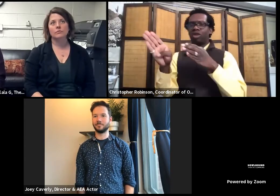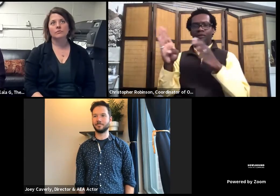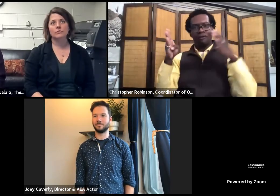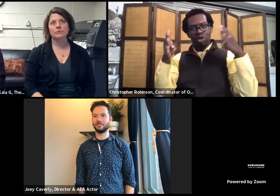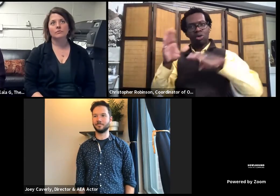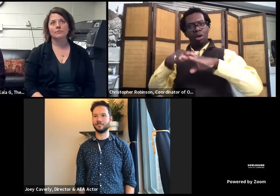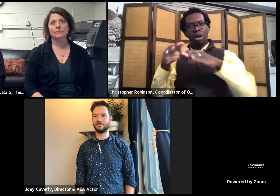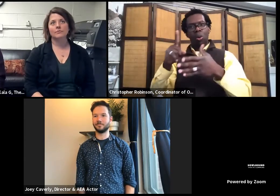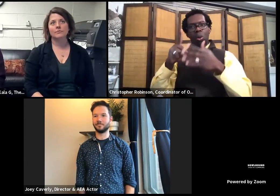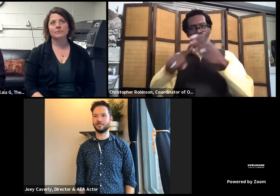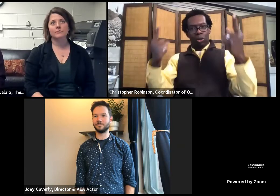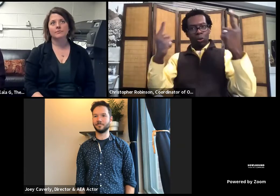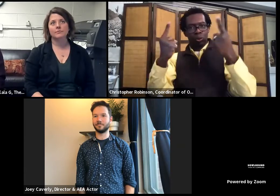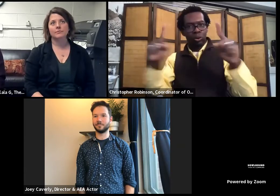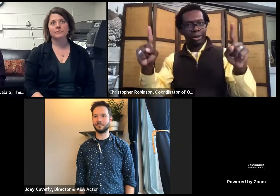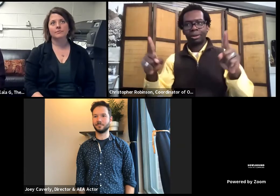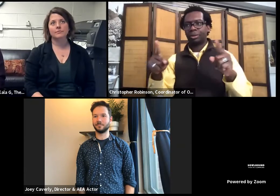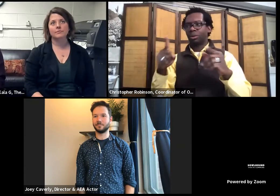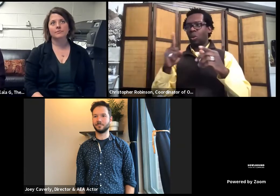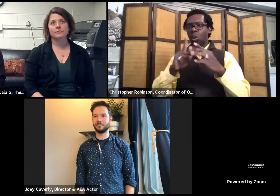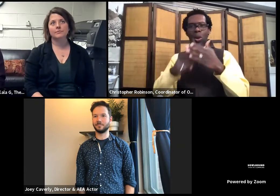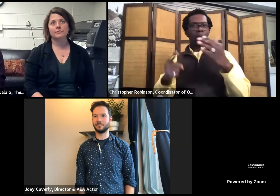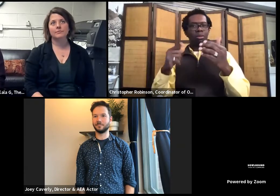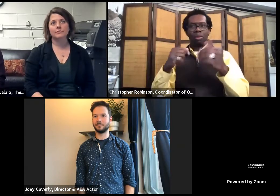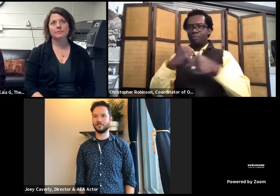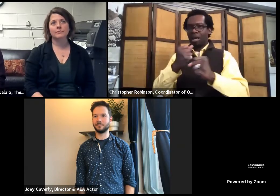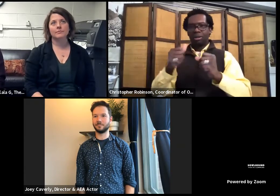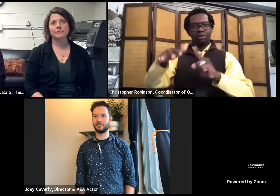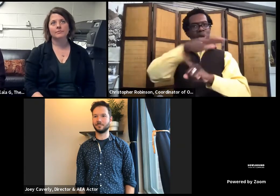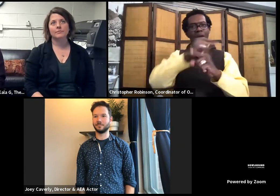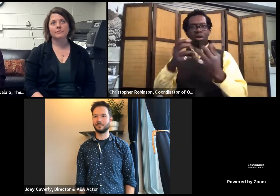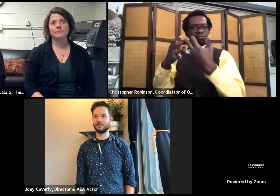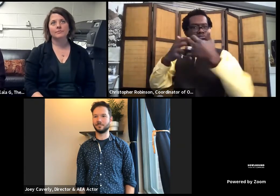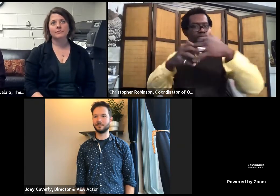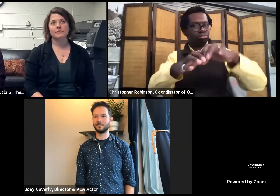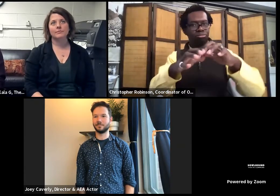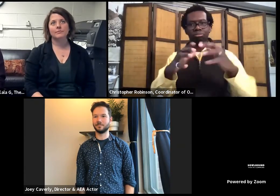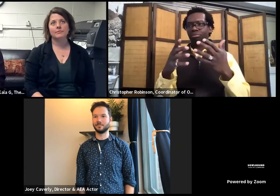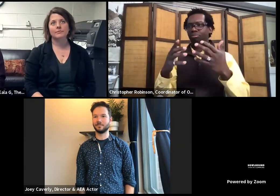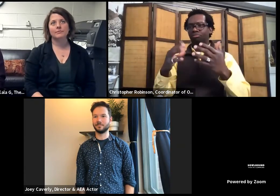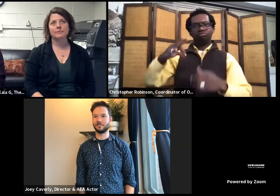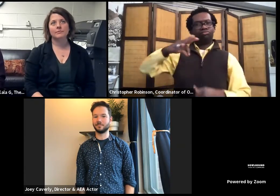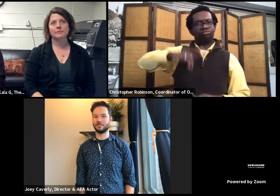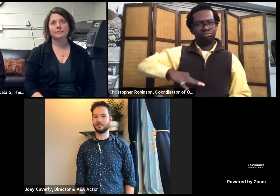Instead of focusing on those negative behaviors, and trying to avoid them, and being afraid of them, we often cause that problem to worsen.